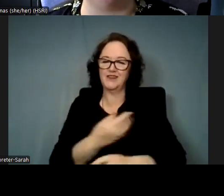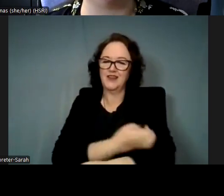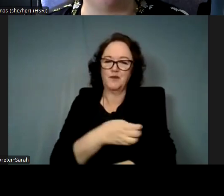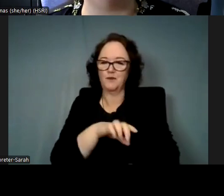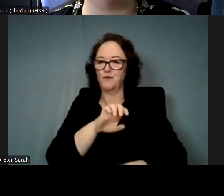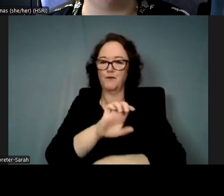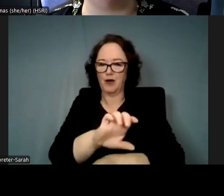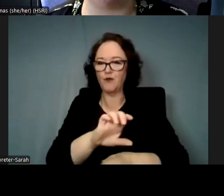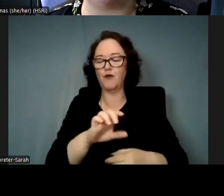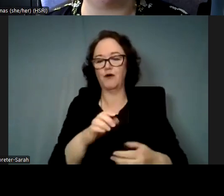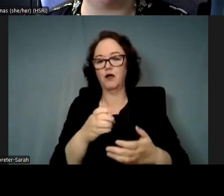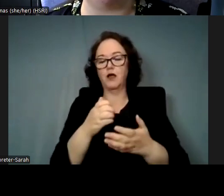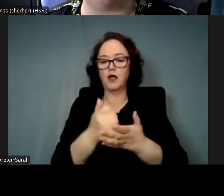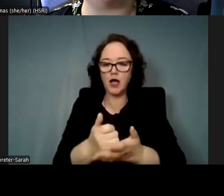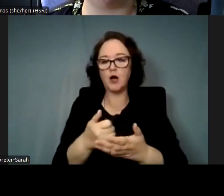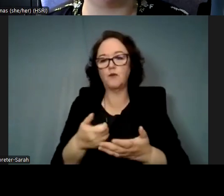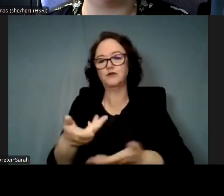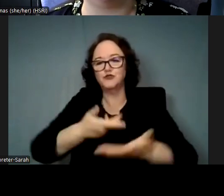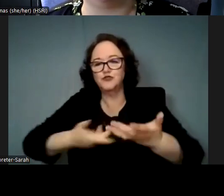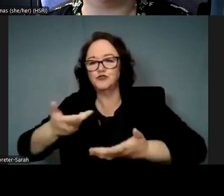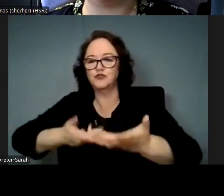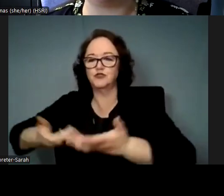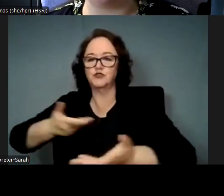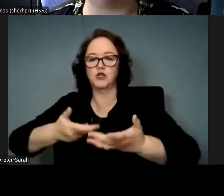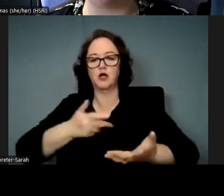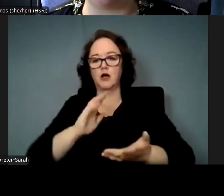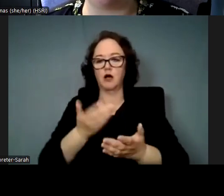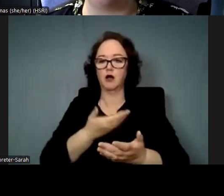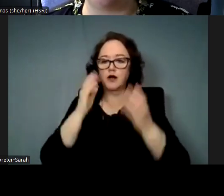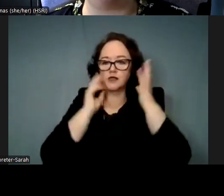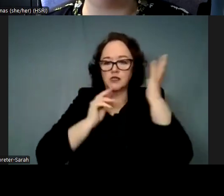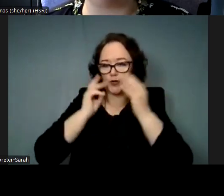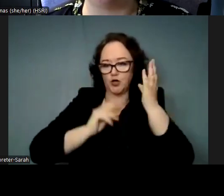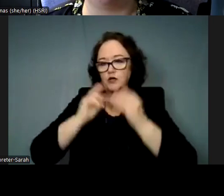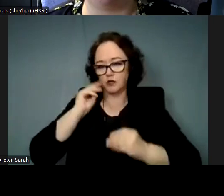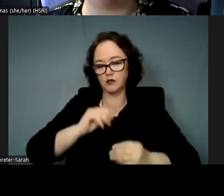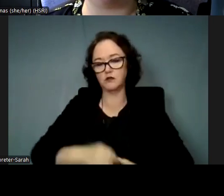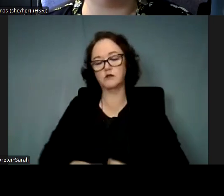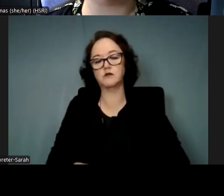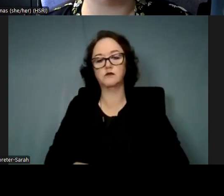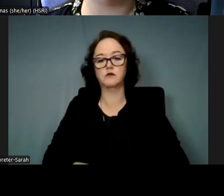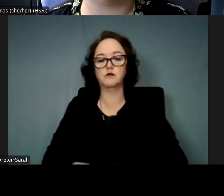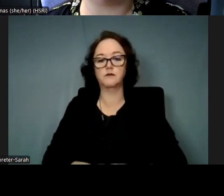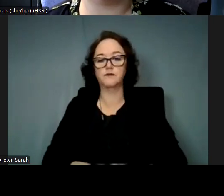and actually have those conversations with each other. And the other thing I feel like I'm hearing, which is so great,